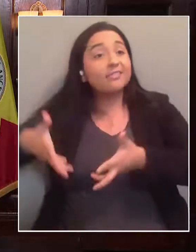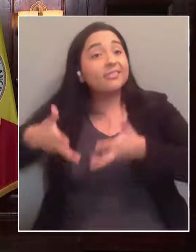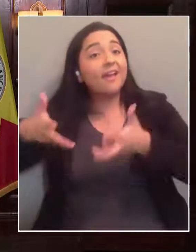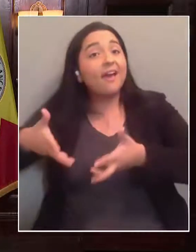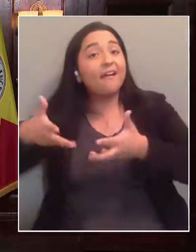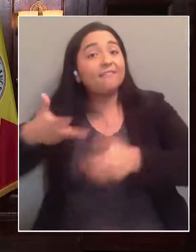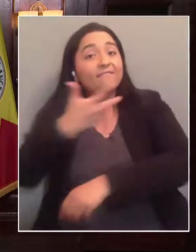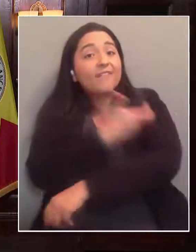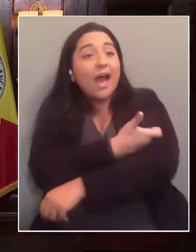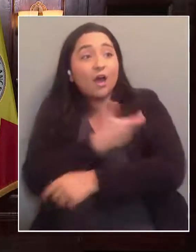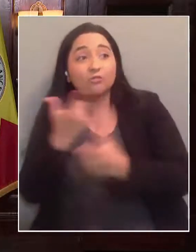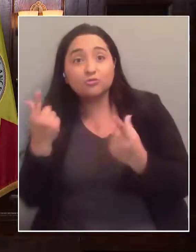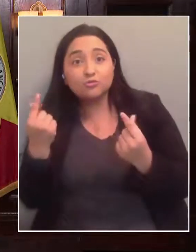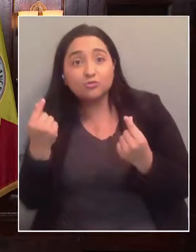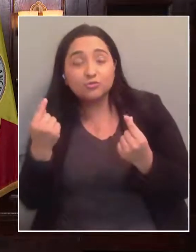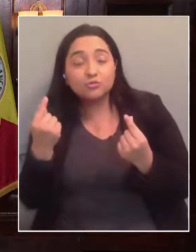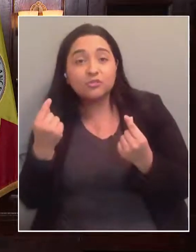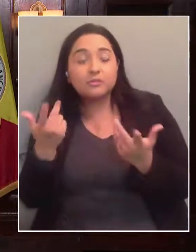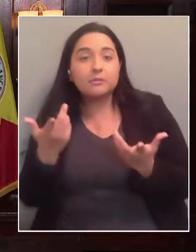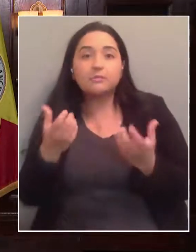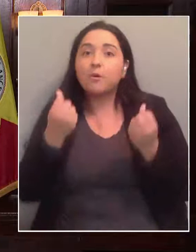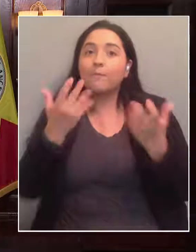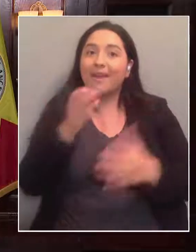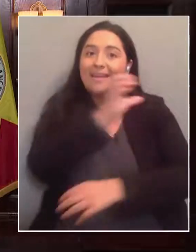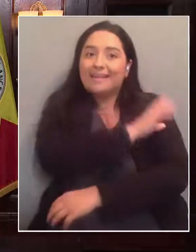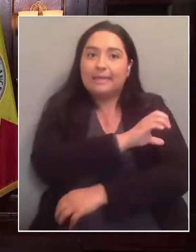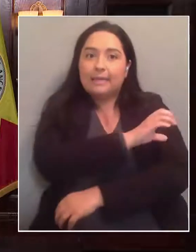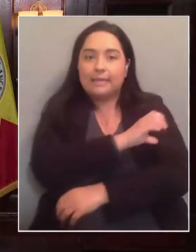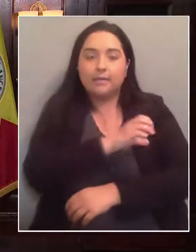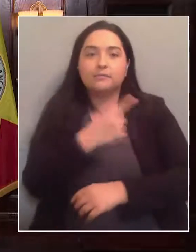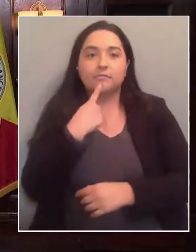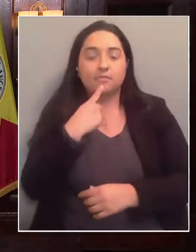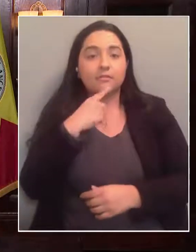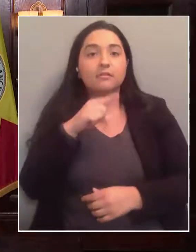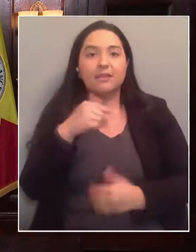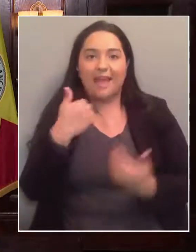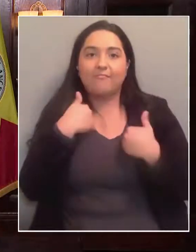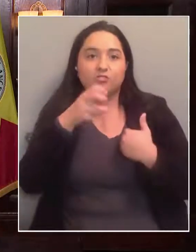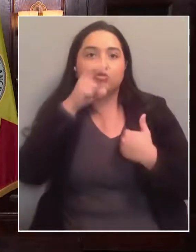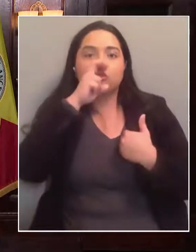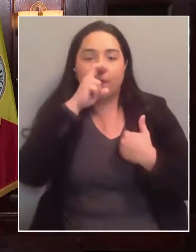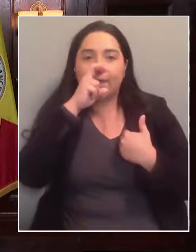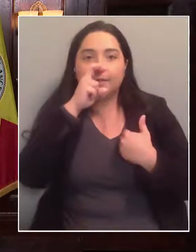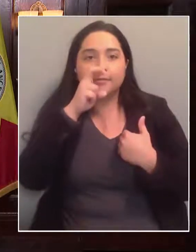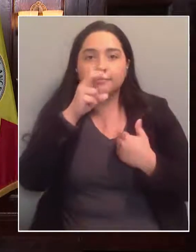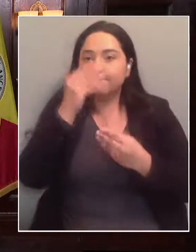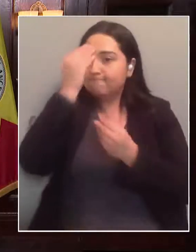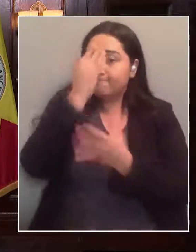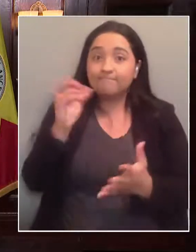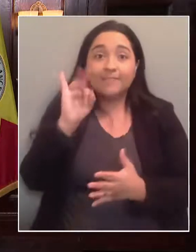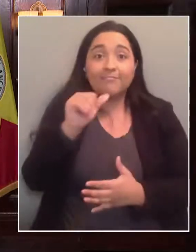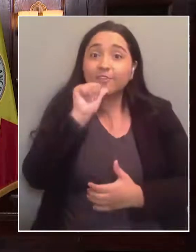THE VIALS. THEY BEEN A STRICT VIALS IF YOU'RE NOT MEMBER, THEN NOVAK EVEN FOR YOU.